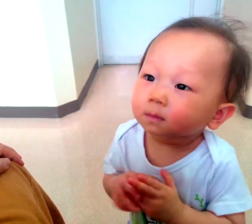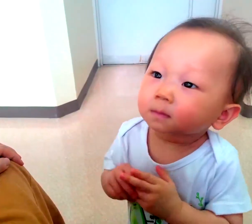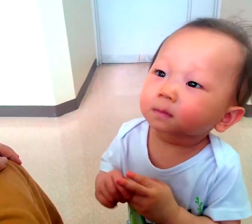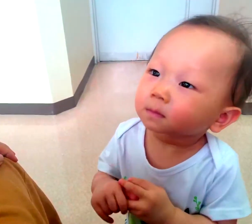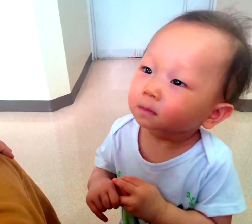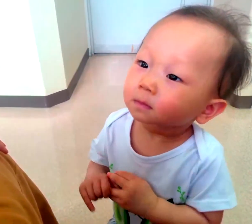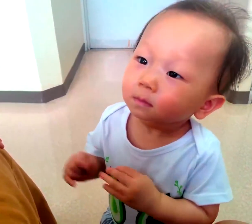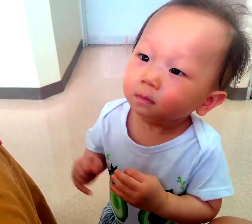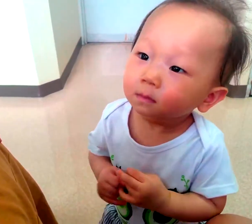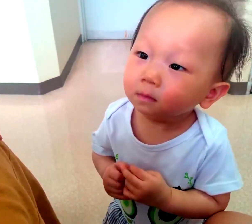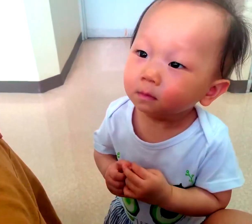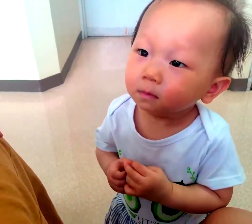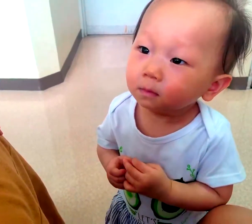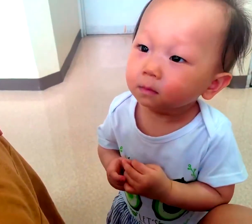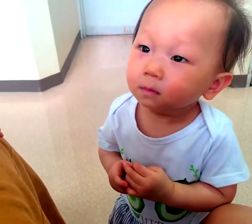Give me a cherry please! (ASL) lol Sorry I don't have a cherry with me..